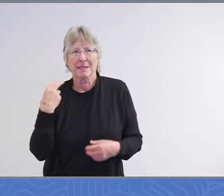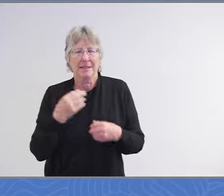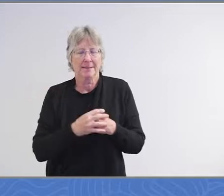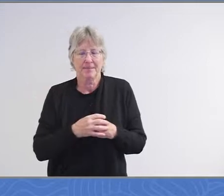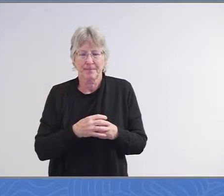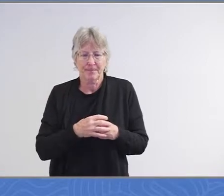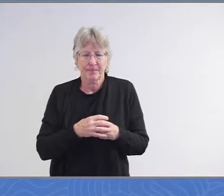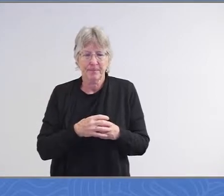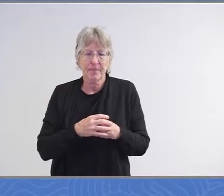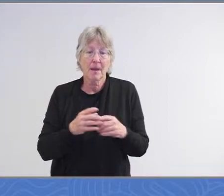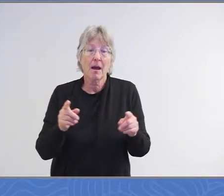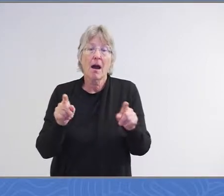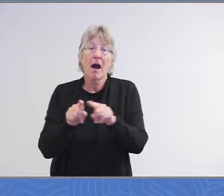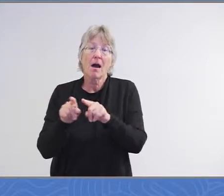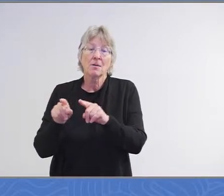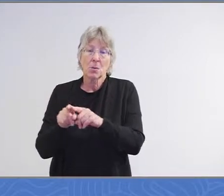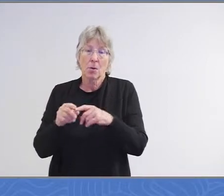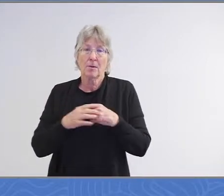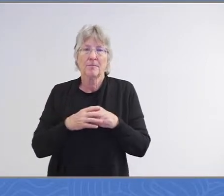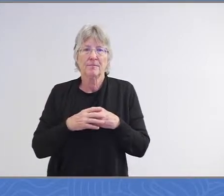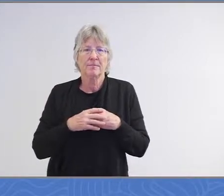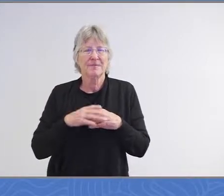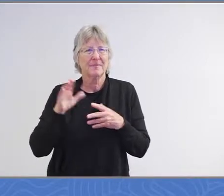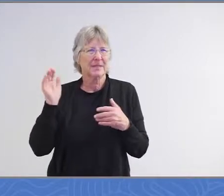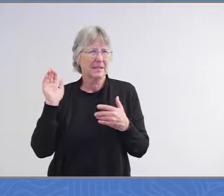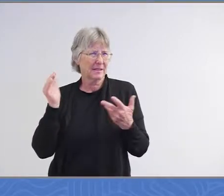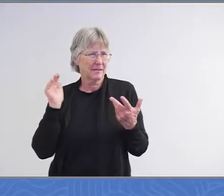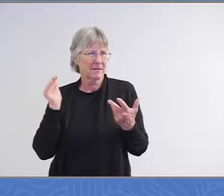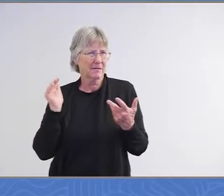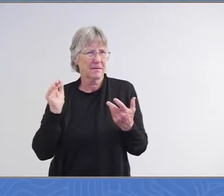Furthermore, it seems that the K through 12 teachers